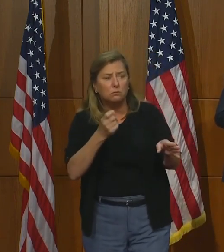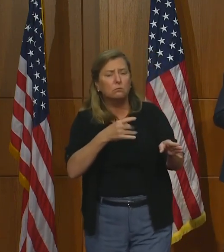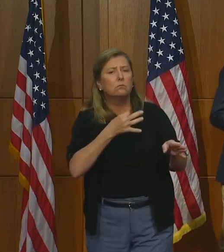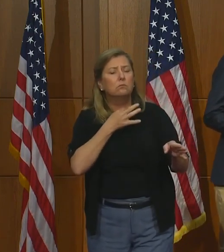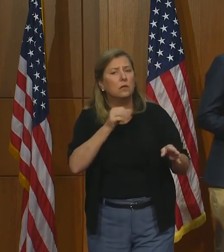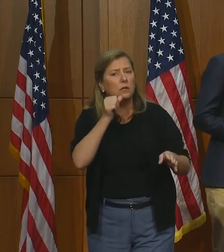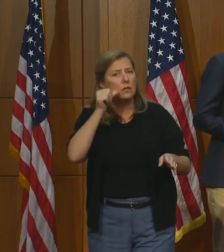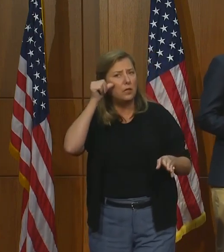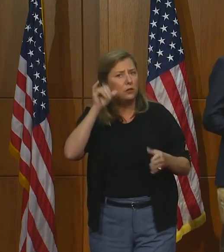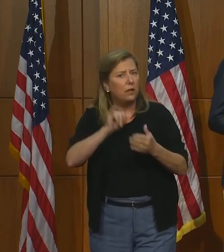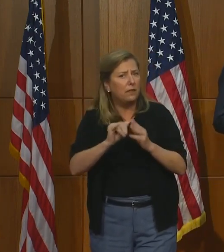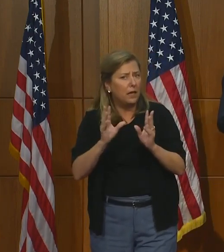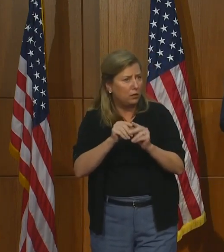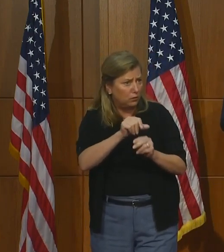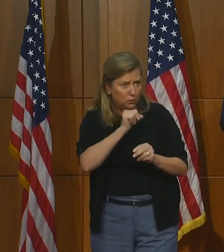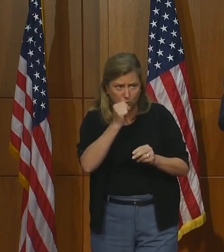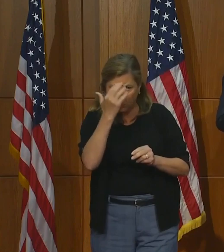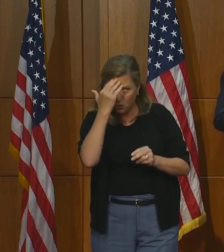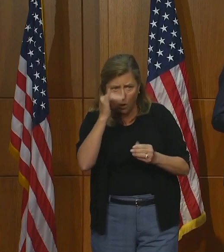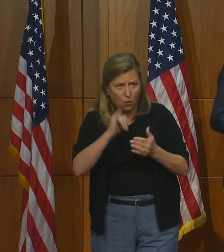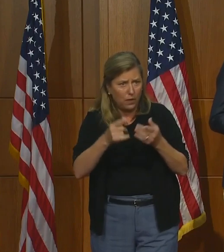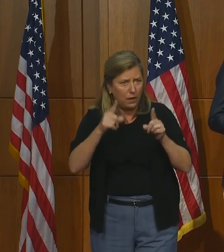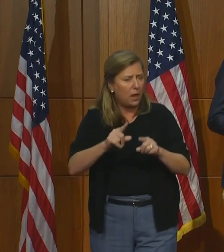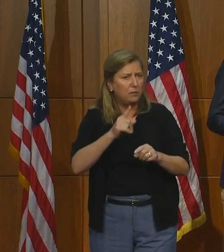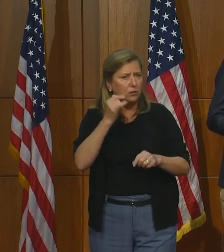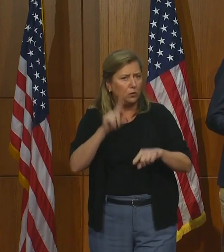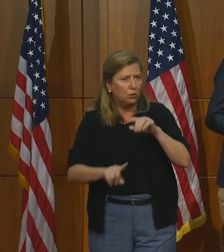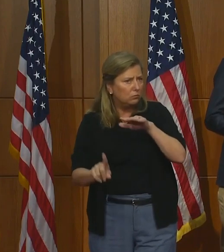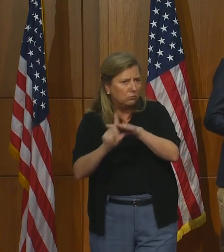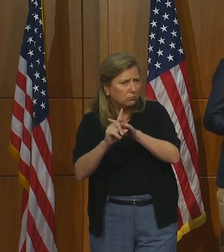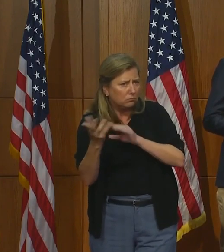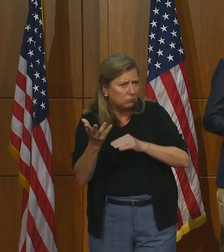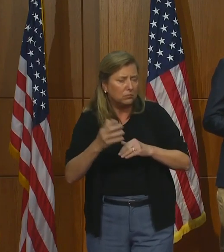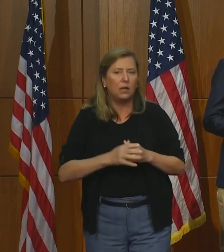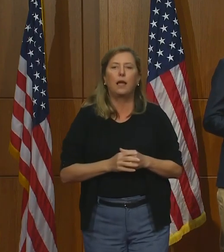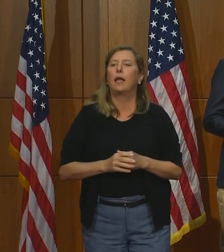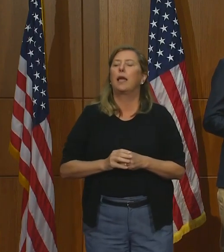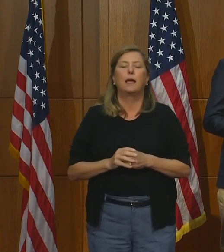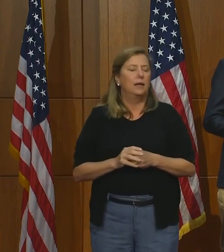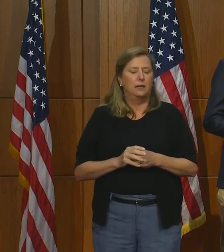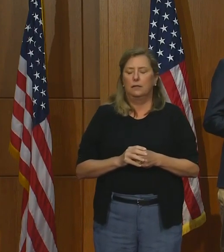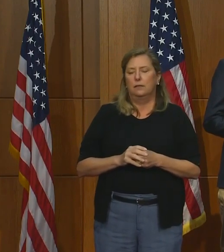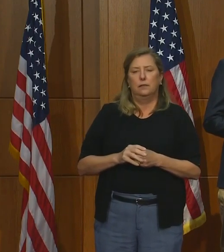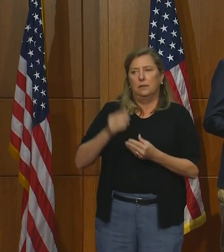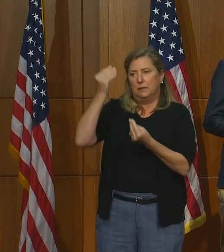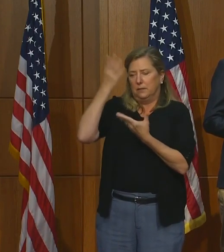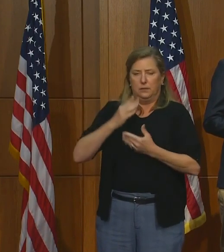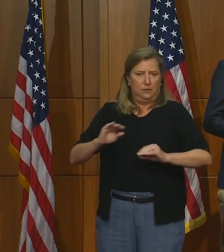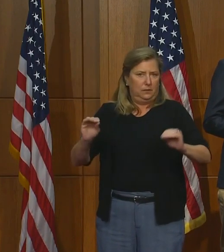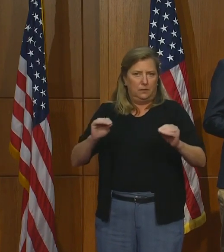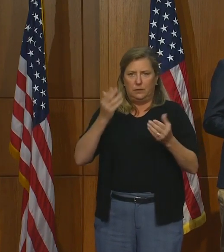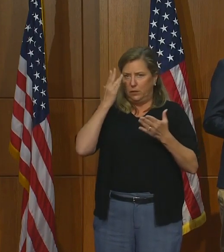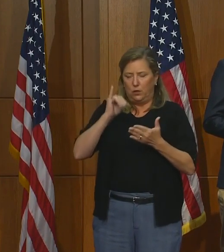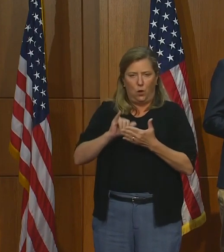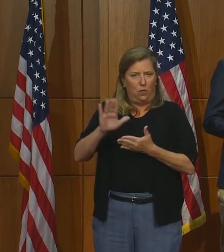TO DEFENDING THAT IN COURT.